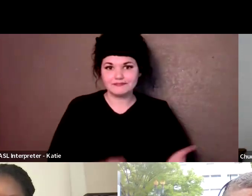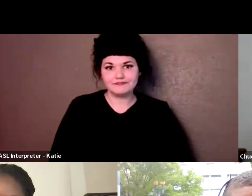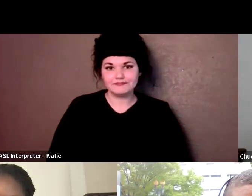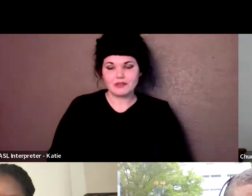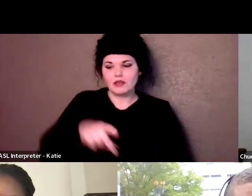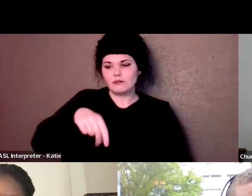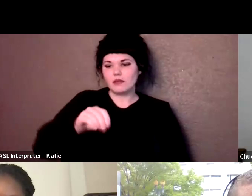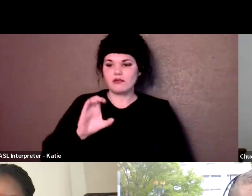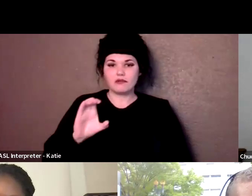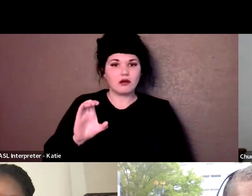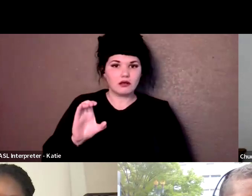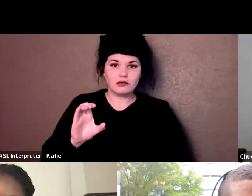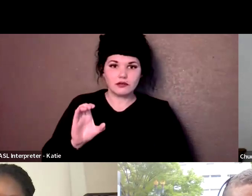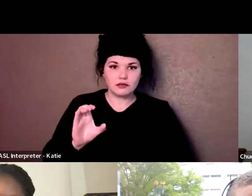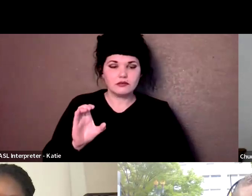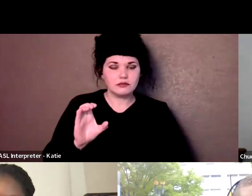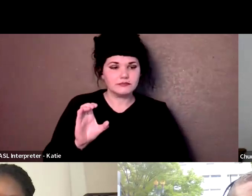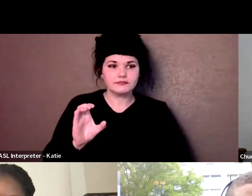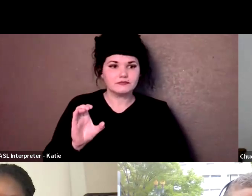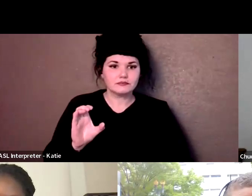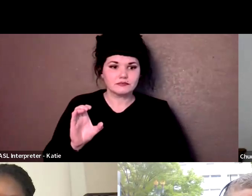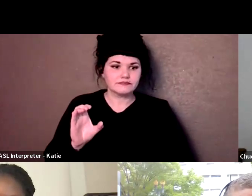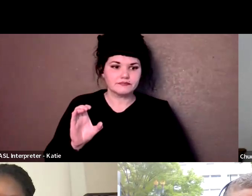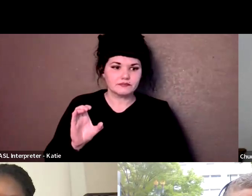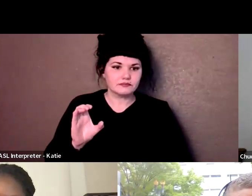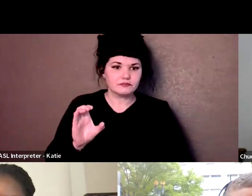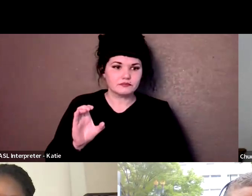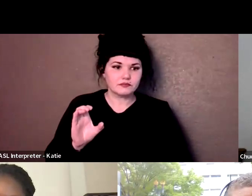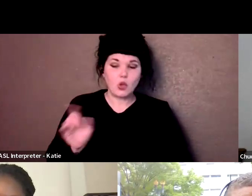likely to live in places with mental health with functioning mental health communities but